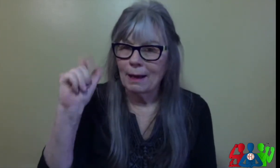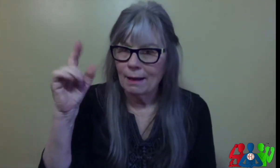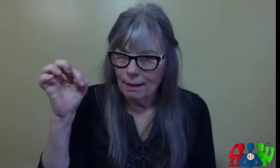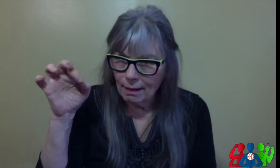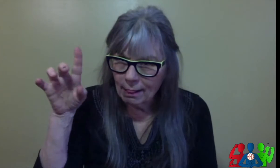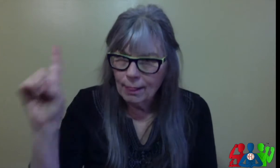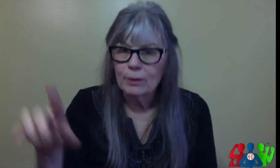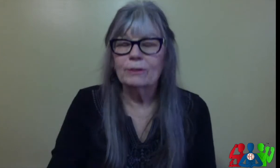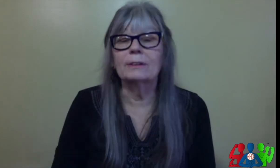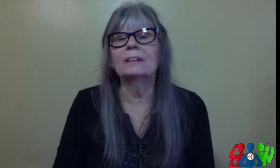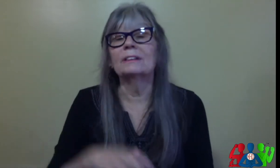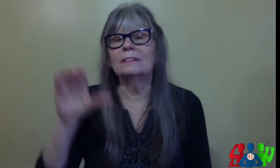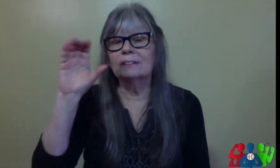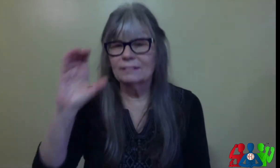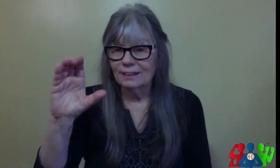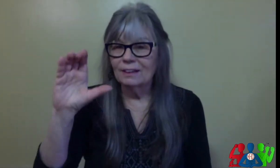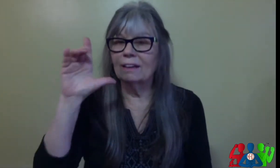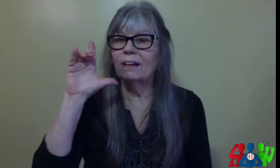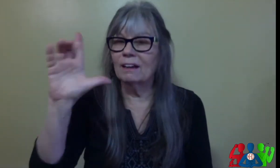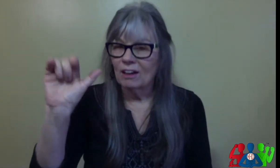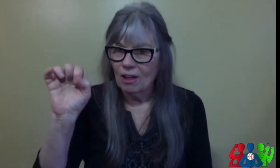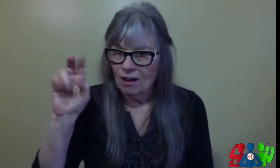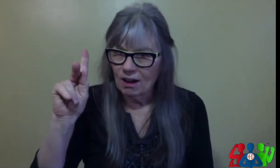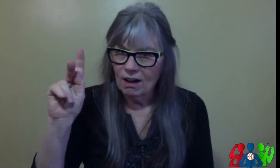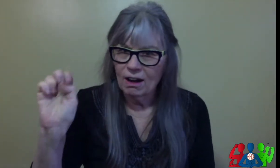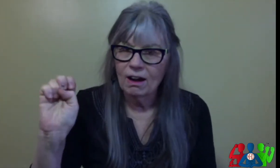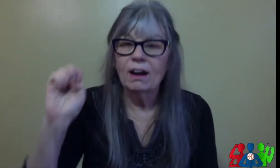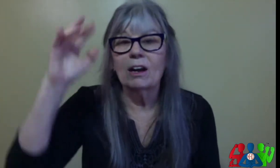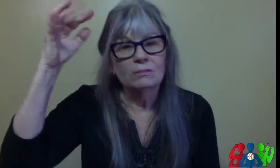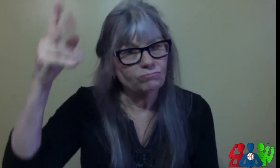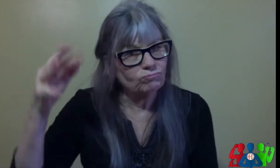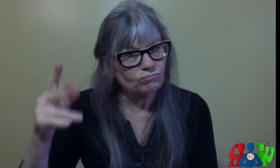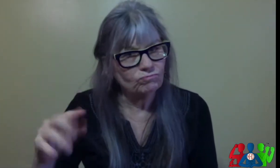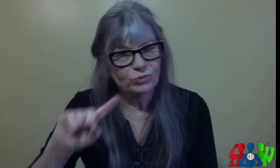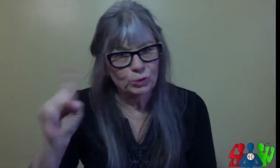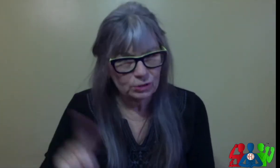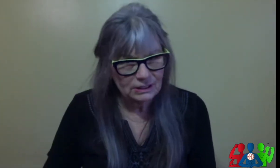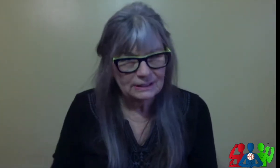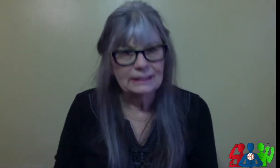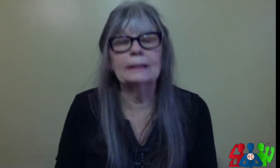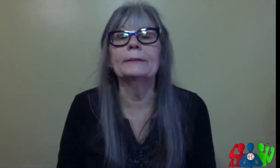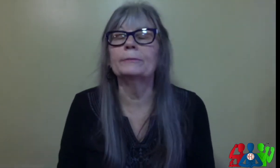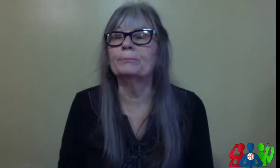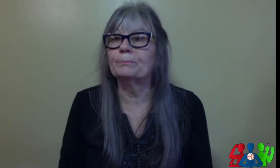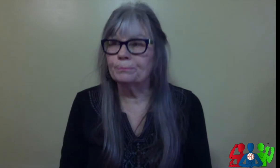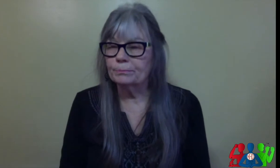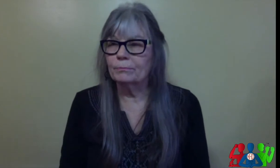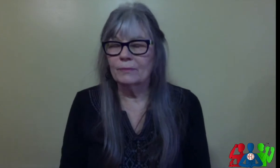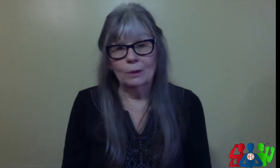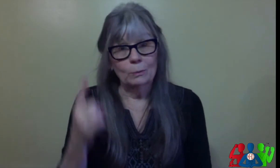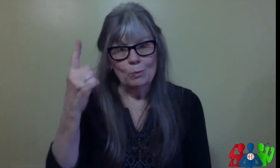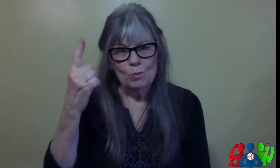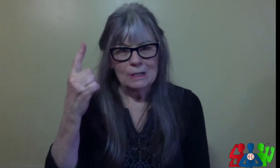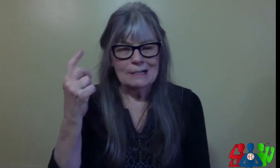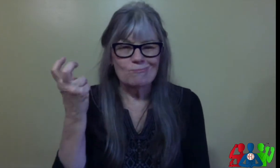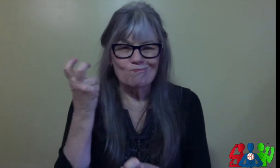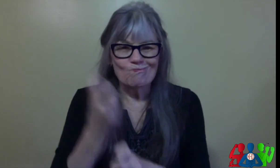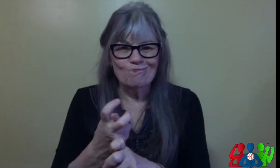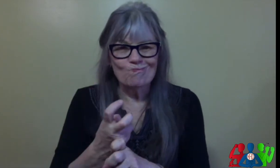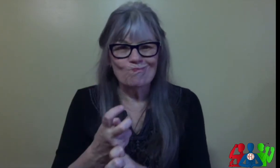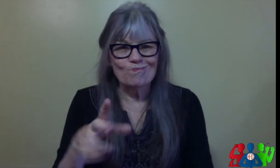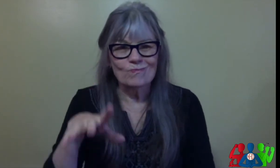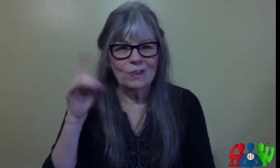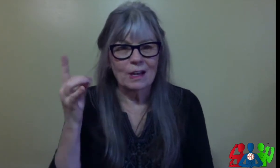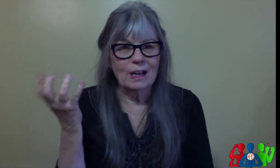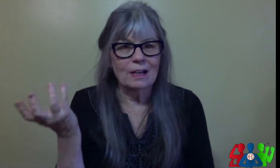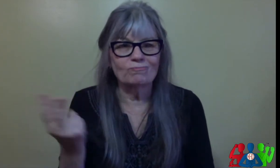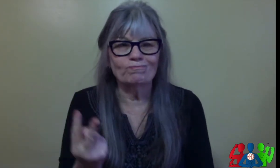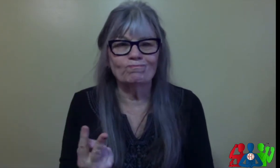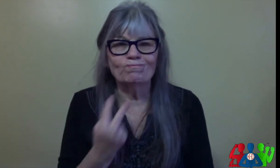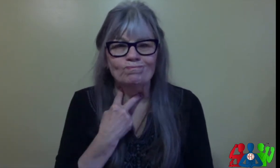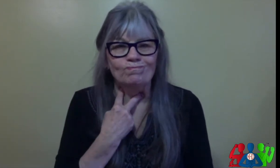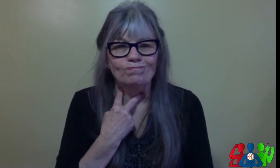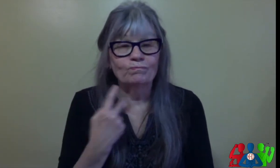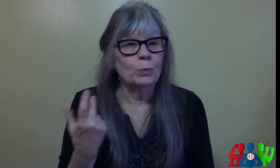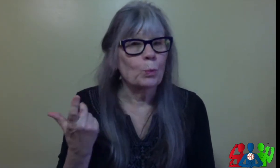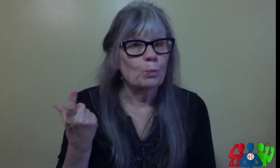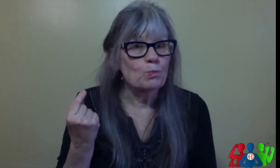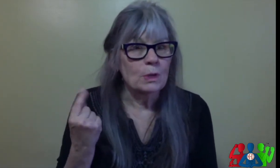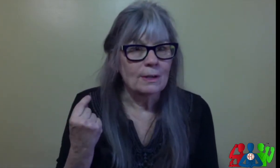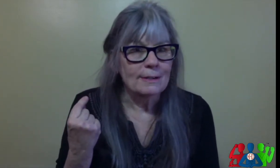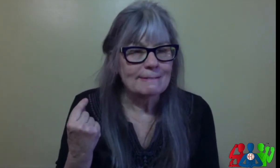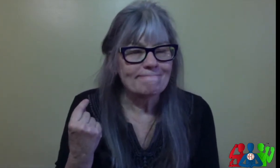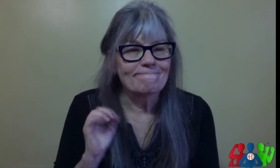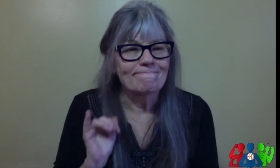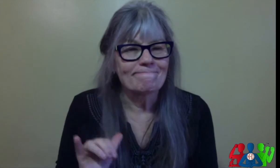alphabet. A for Adams, B for Ballard, C for Clark, and so on. One thing that was really